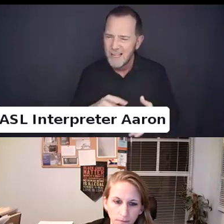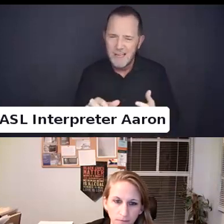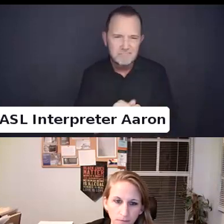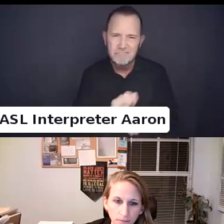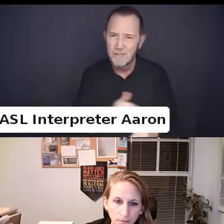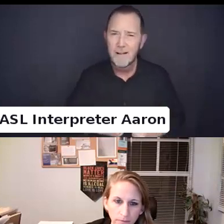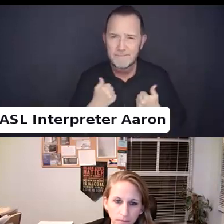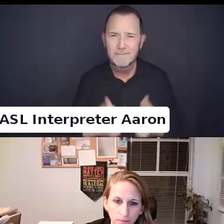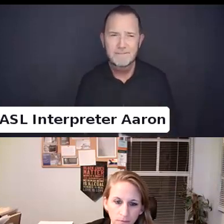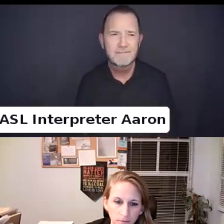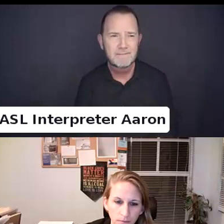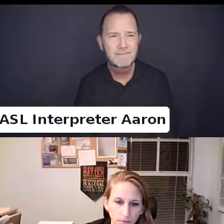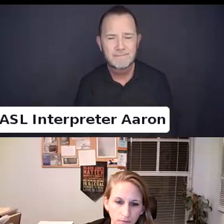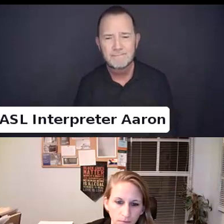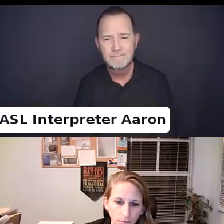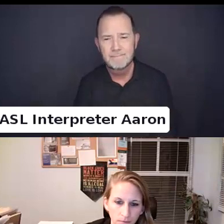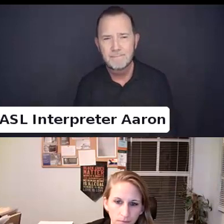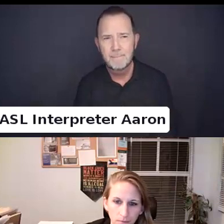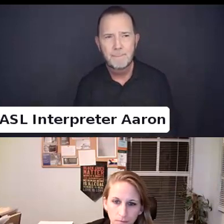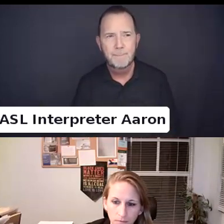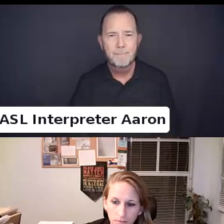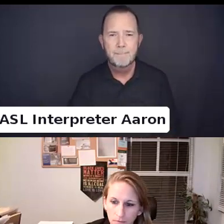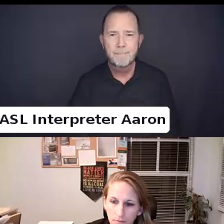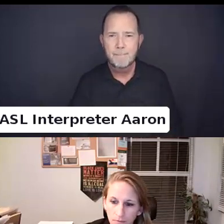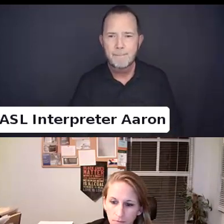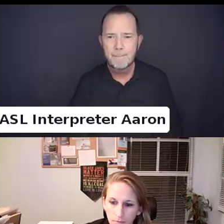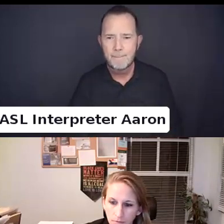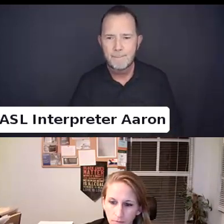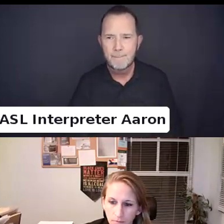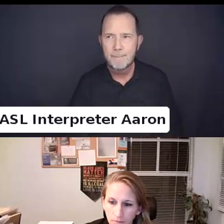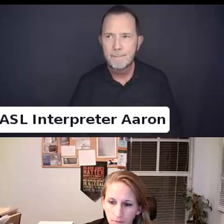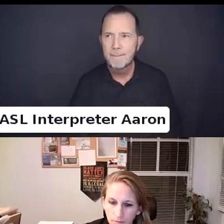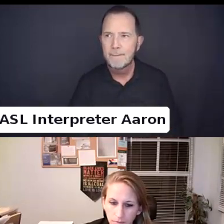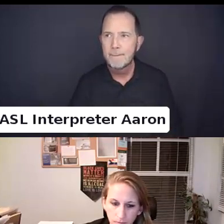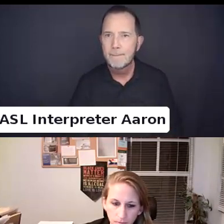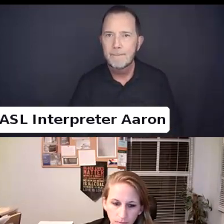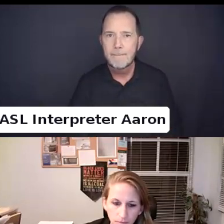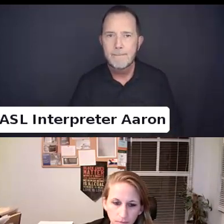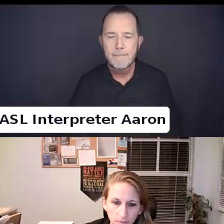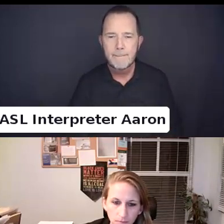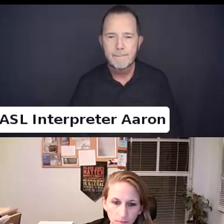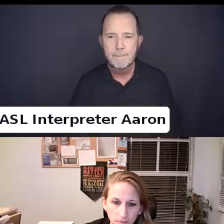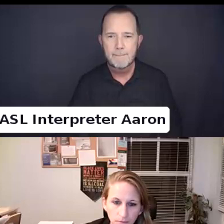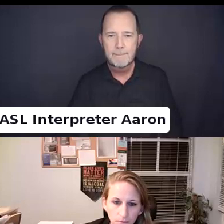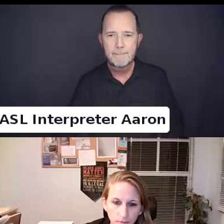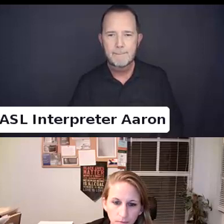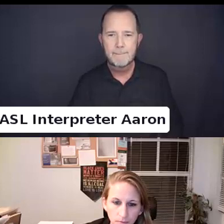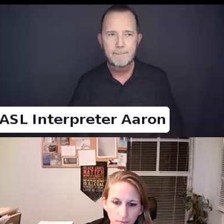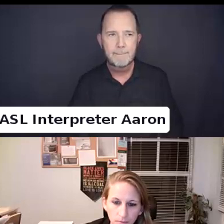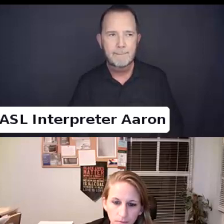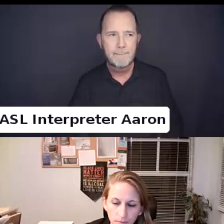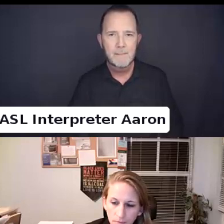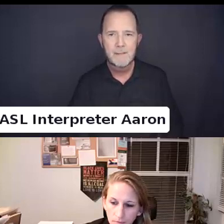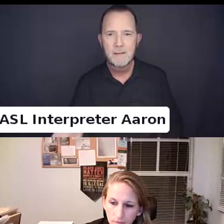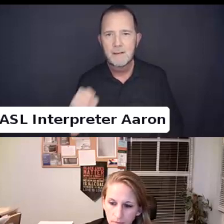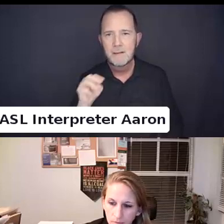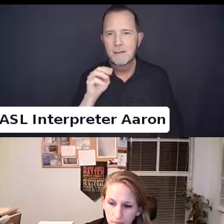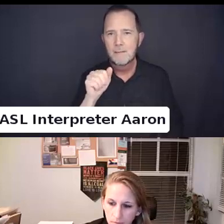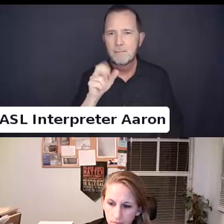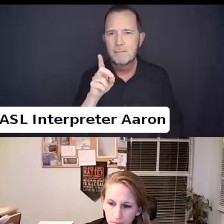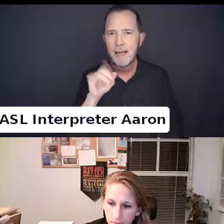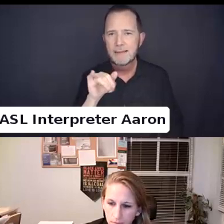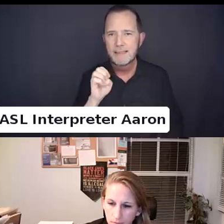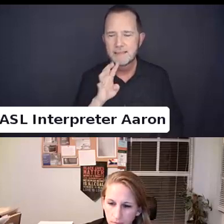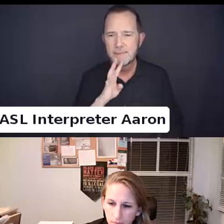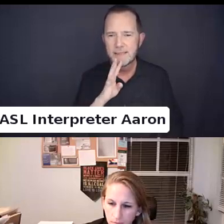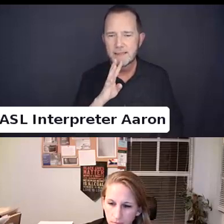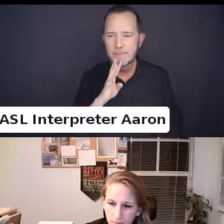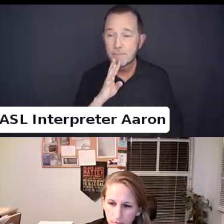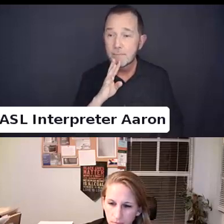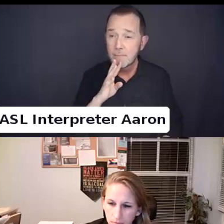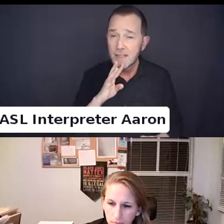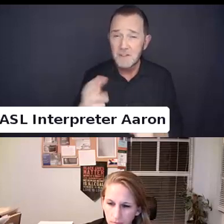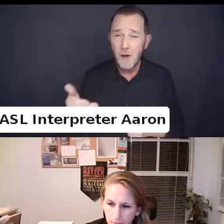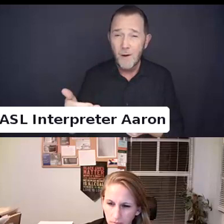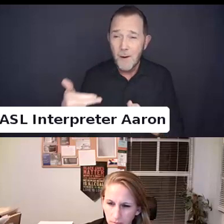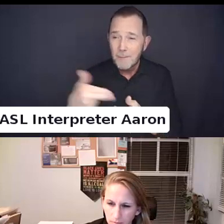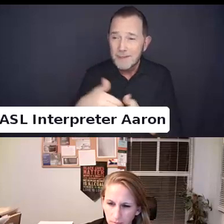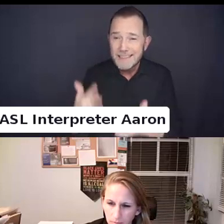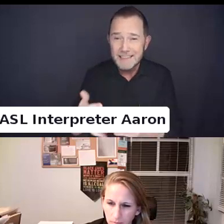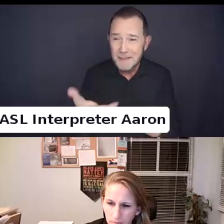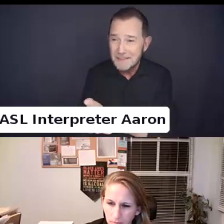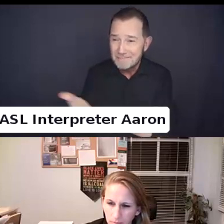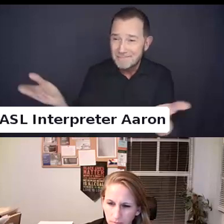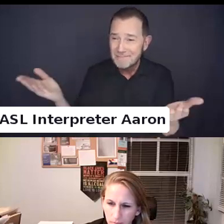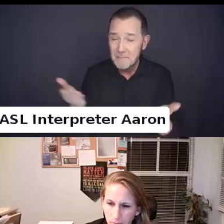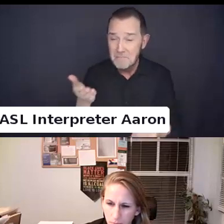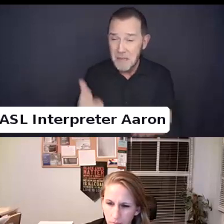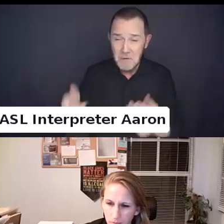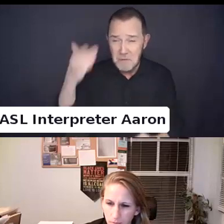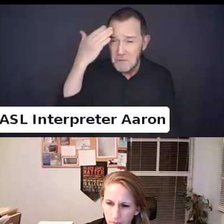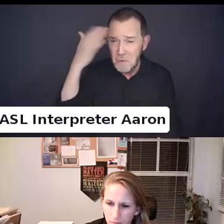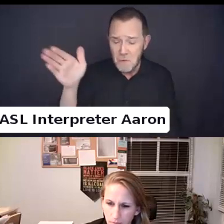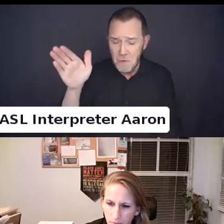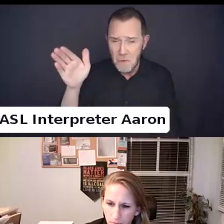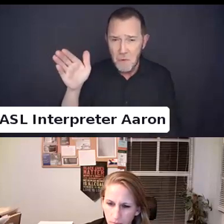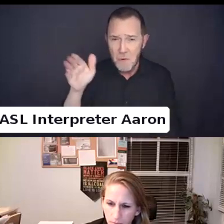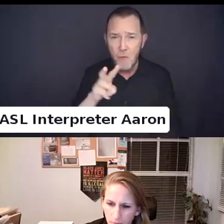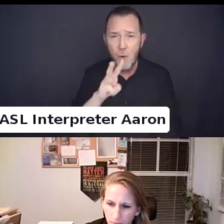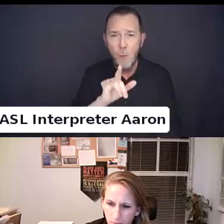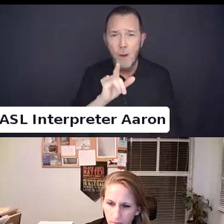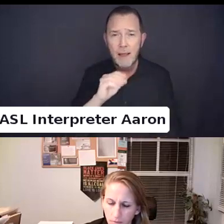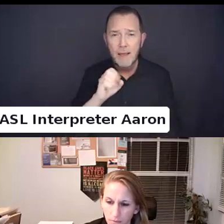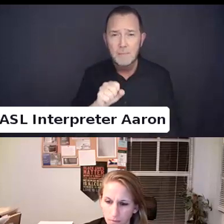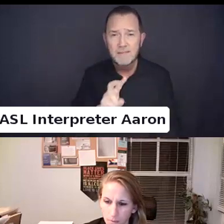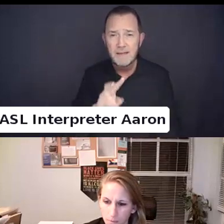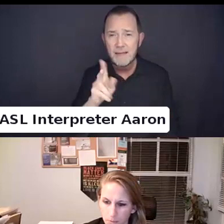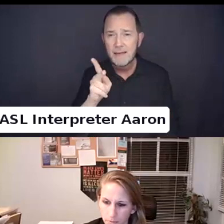For those who are running us today who are unfamiliar with the Williams case like